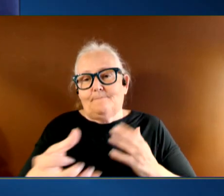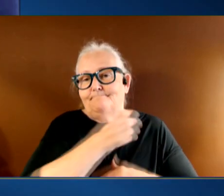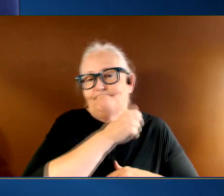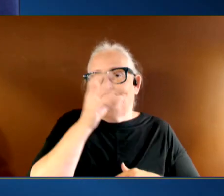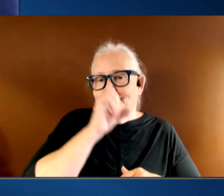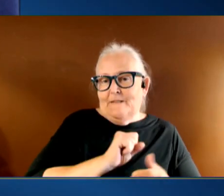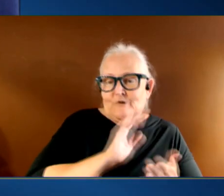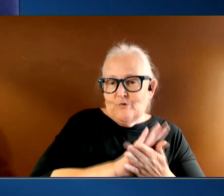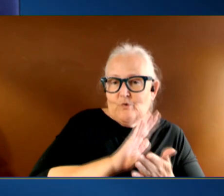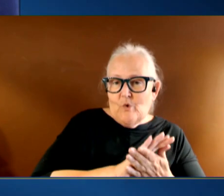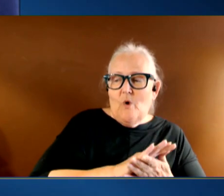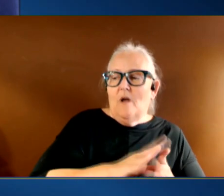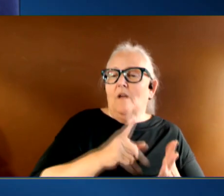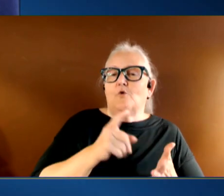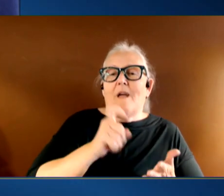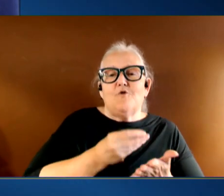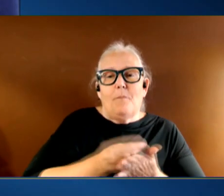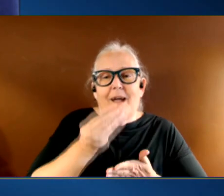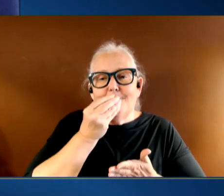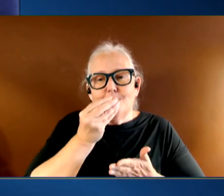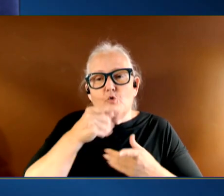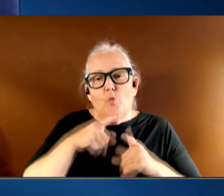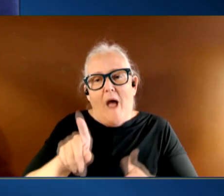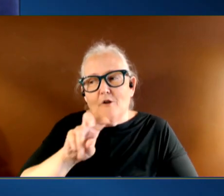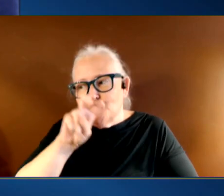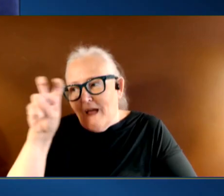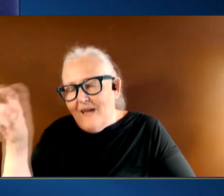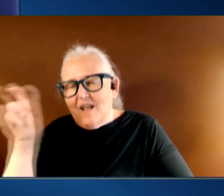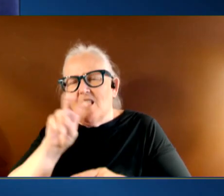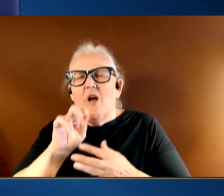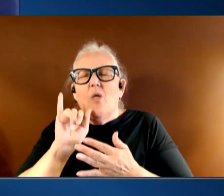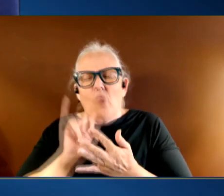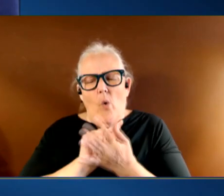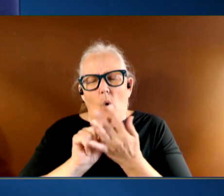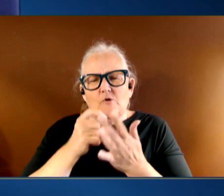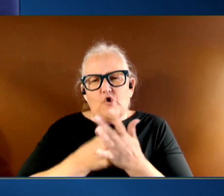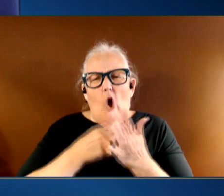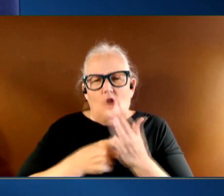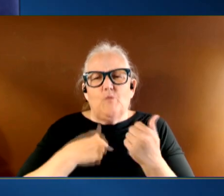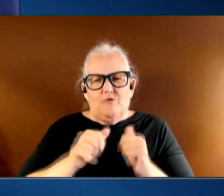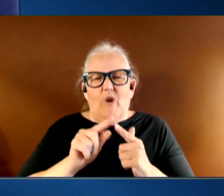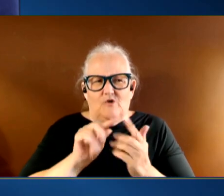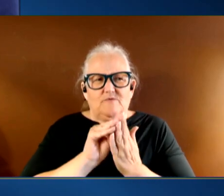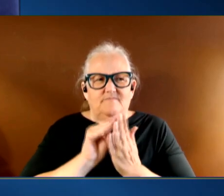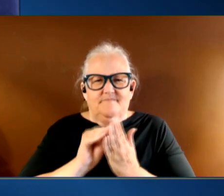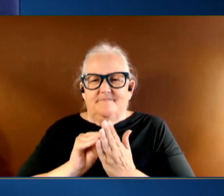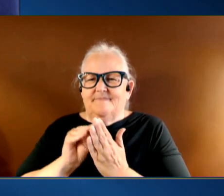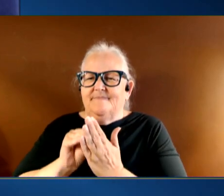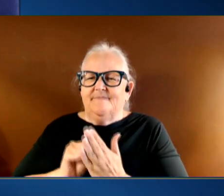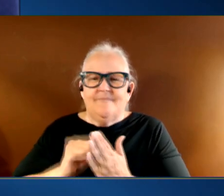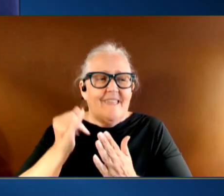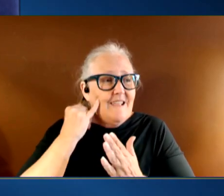all of that. Those are the types of costs that we try to capture. And if we can't capture it quantitatively, we try to make sure that that person with